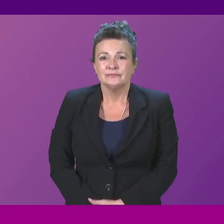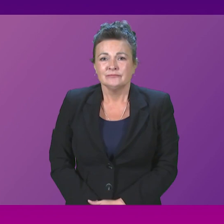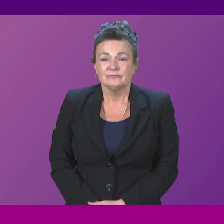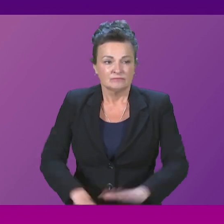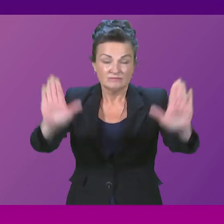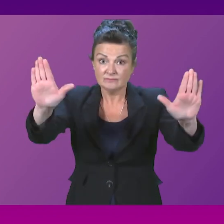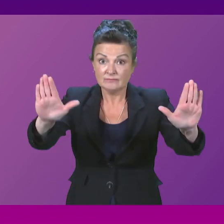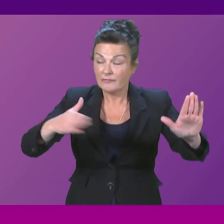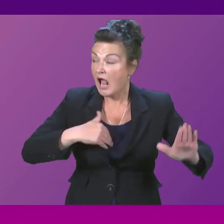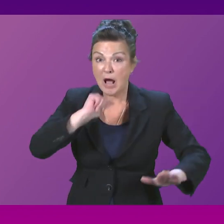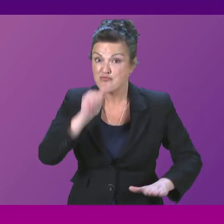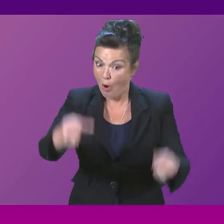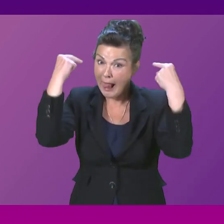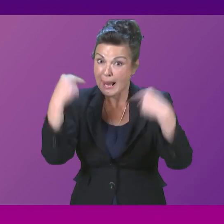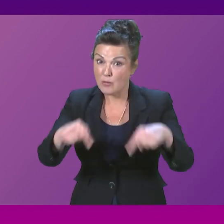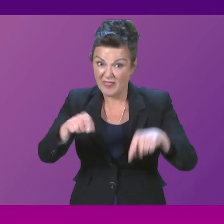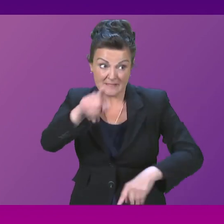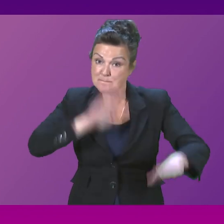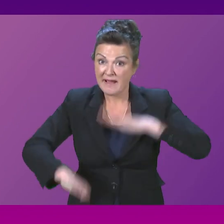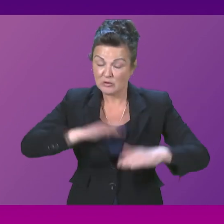I am not allowing this behaviour to continue.